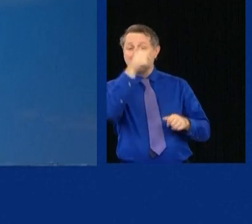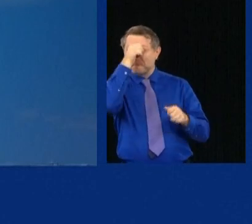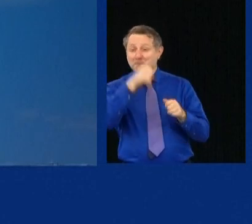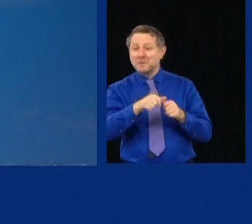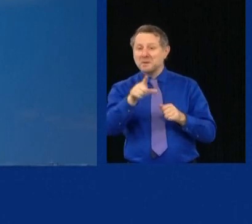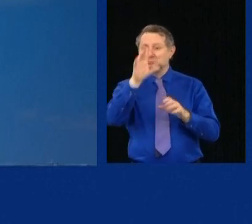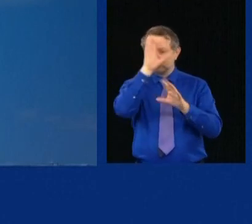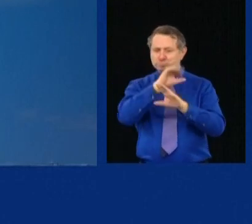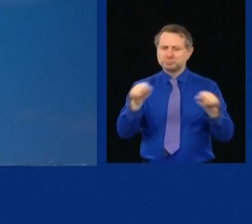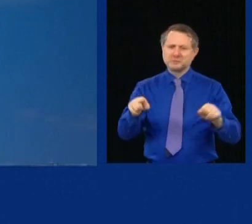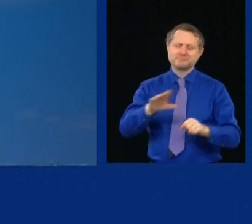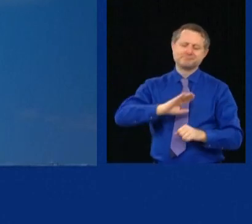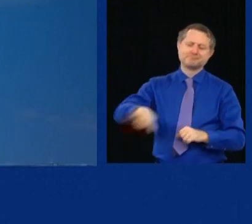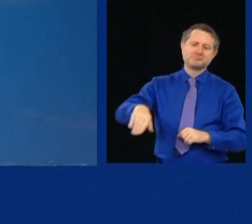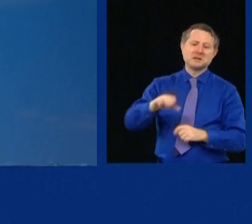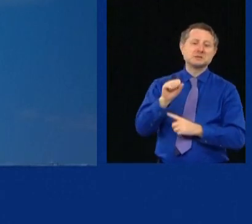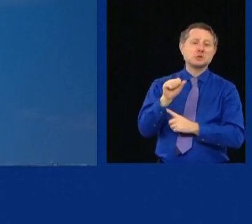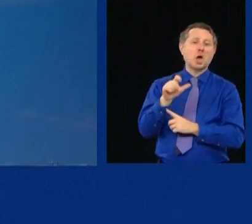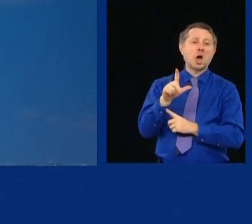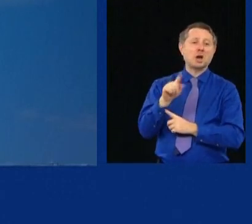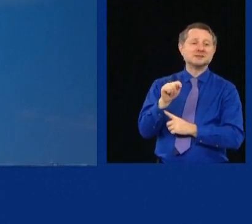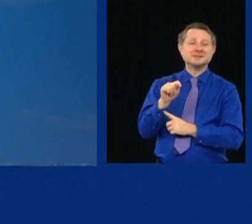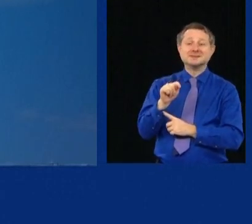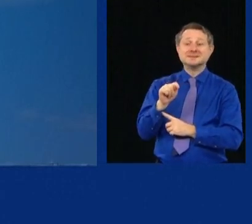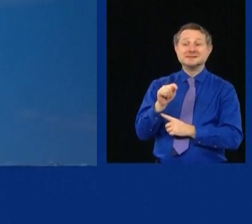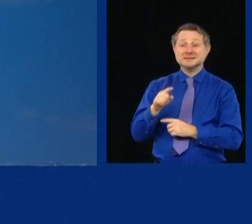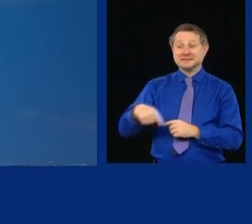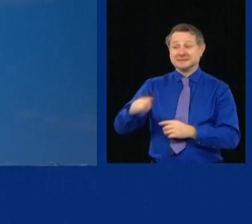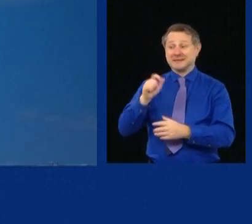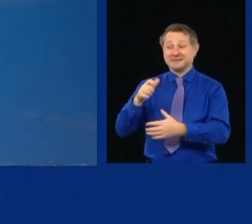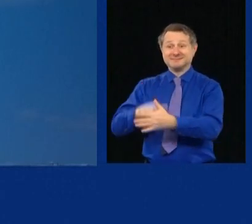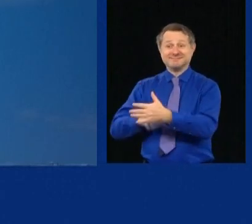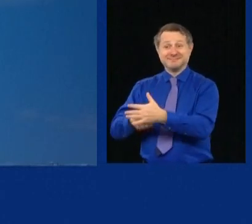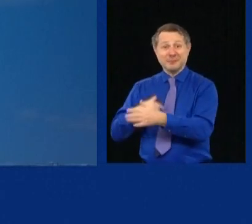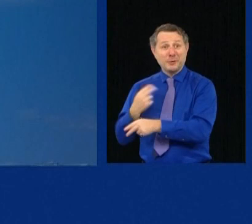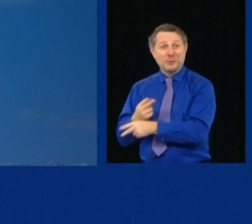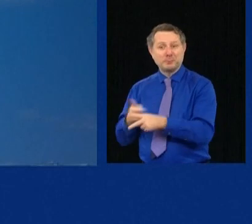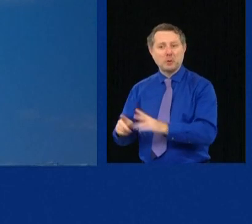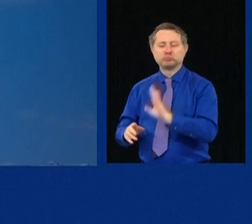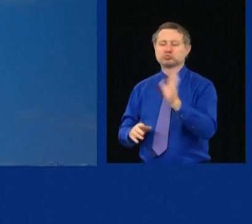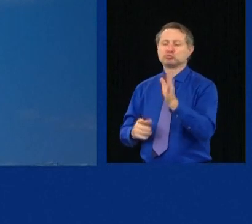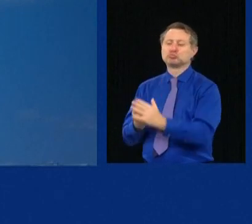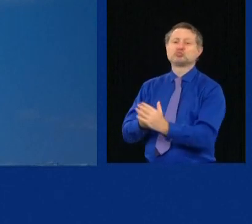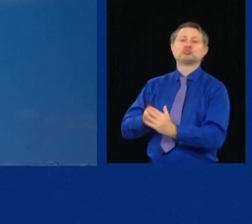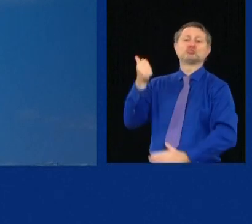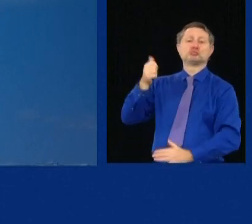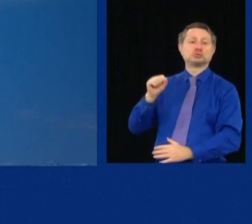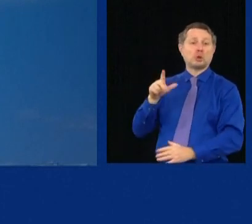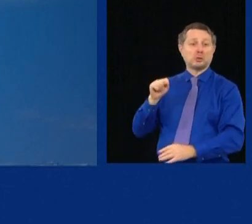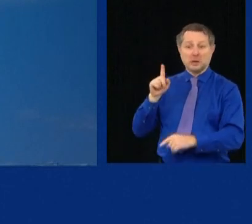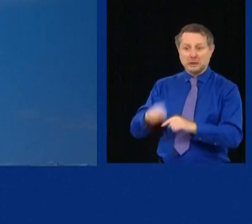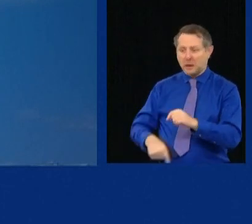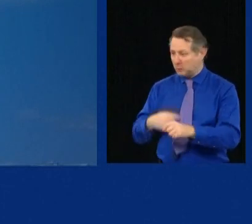THE HOUSE BILL REPEALS THE SALT